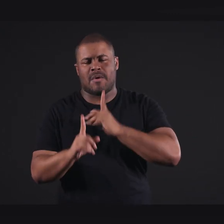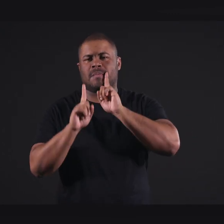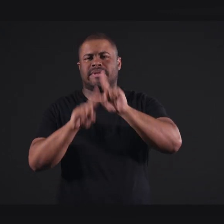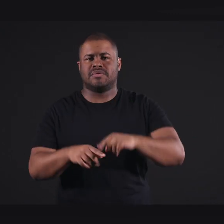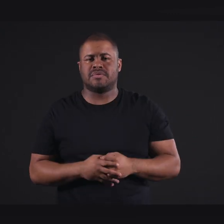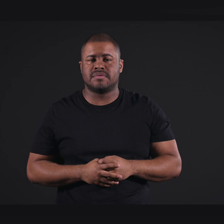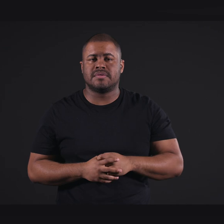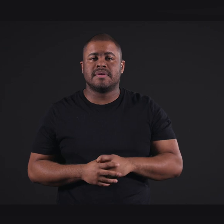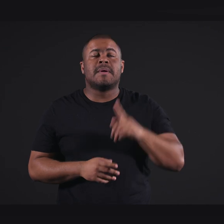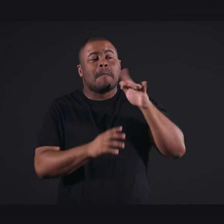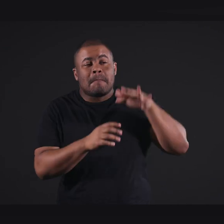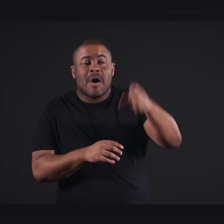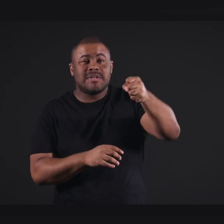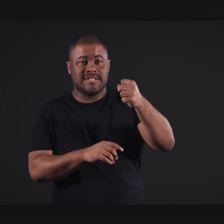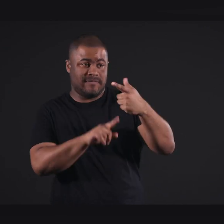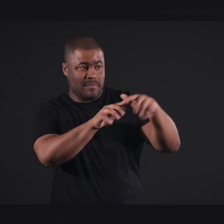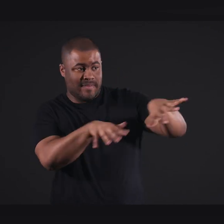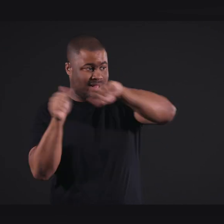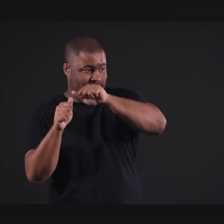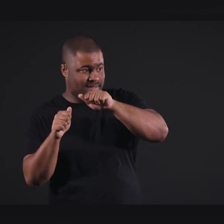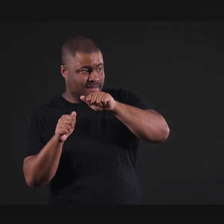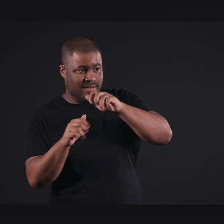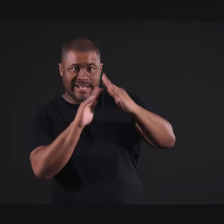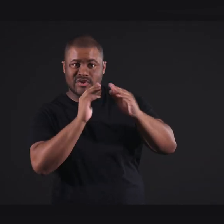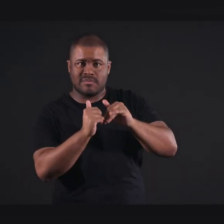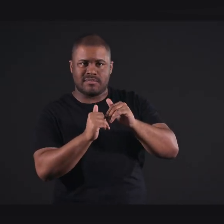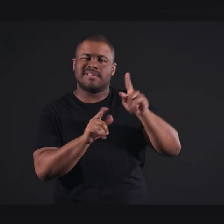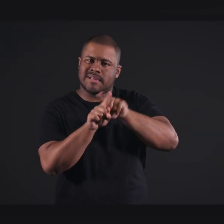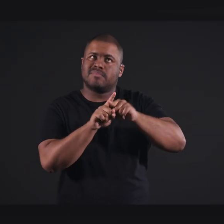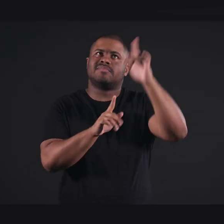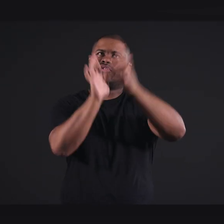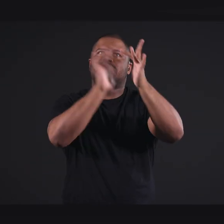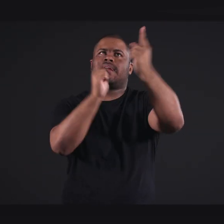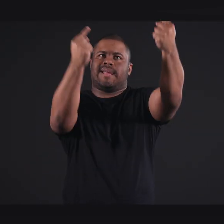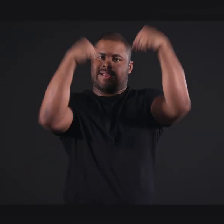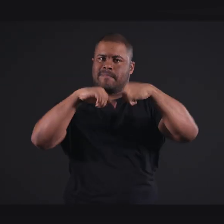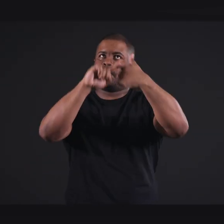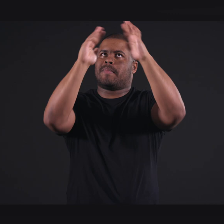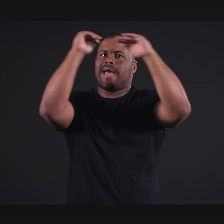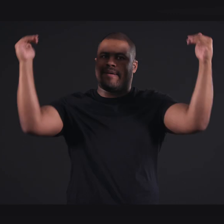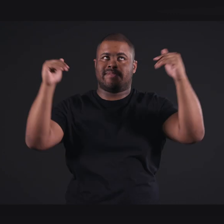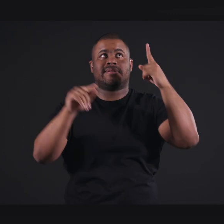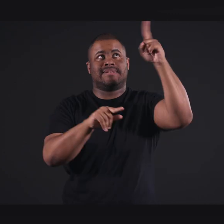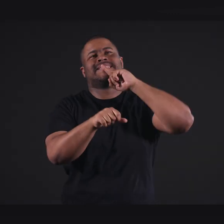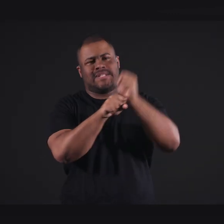Like Moses stepped out of Egypt, this new deliver stepped out of heaven and walked by our side.